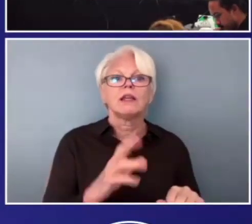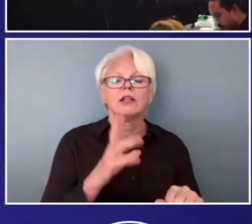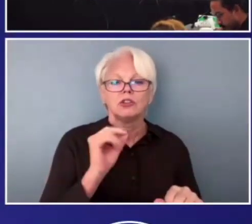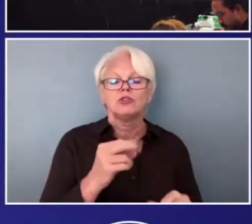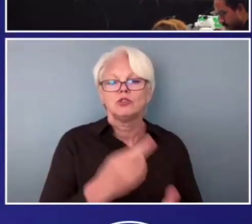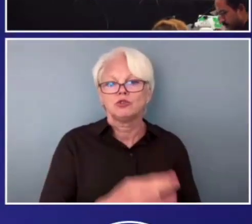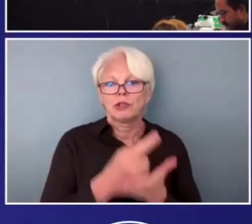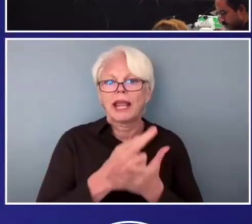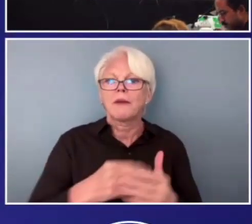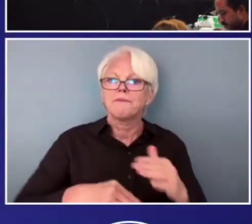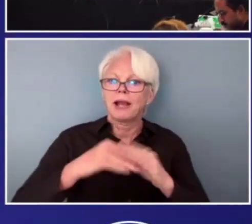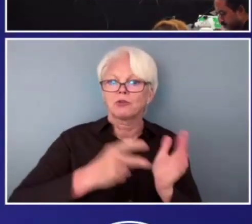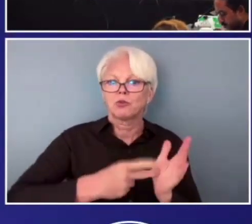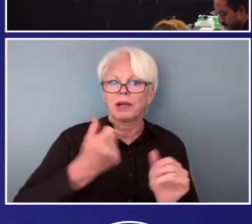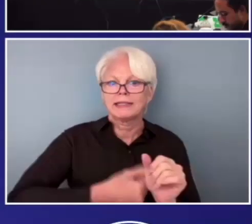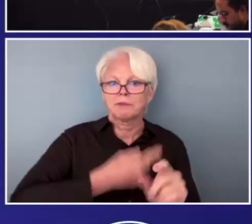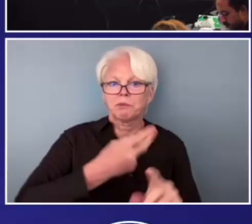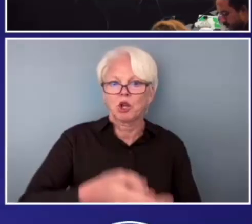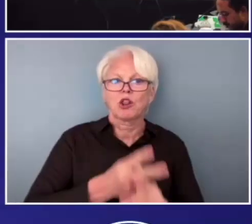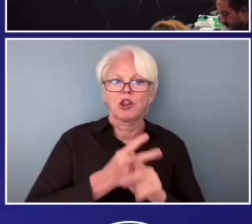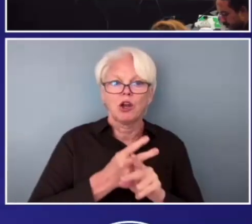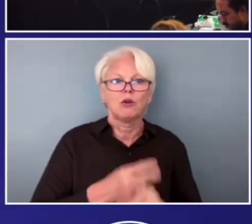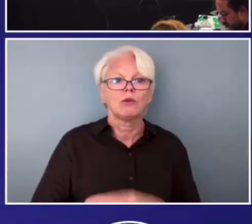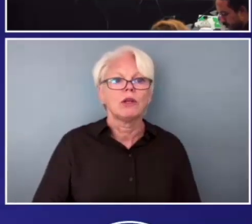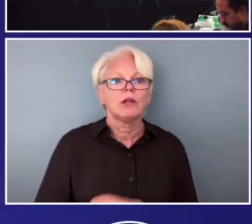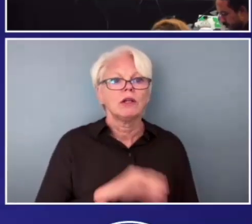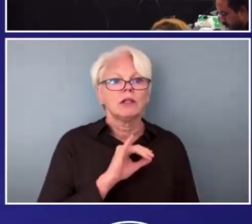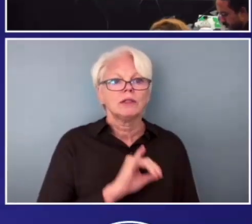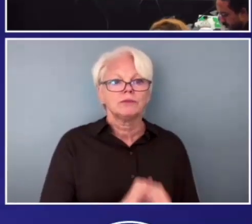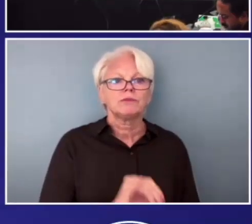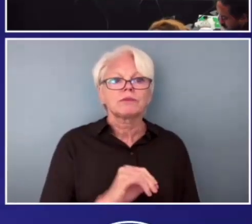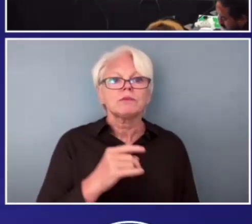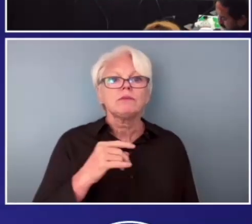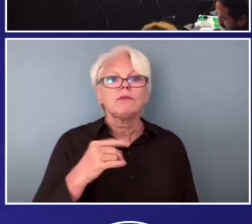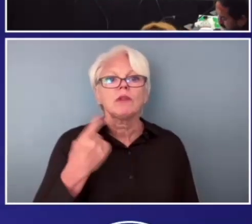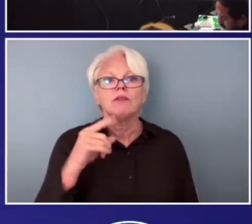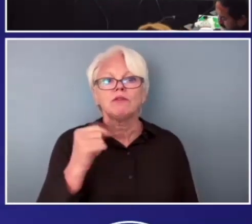Romanette one effective for any defaulted Direct Loan that is rehabilitated on or